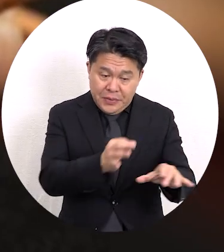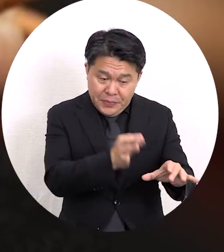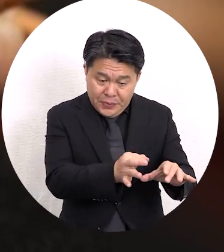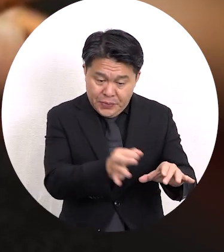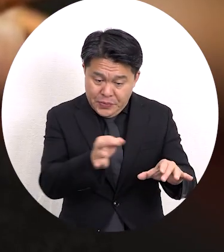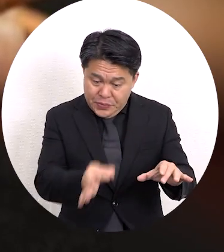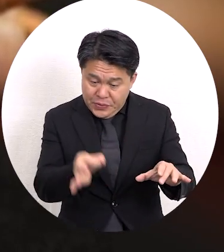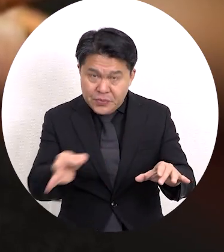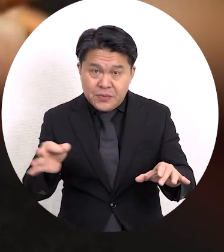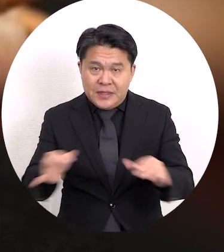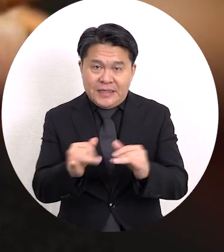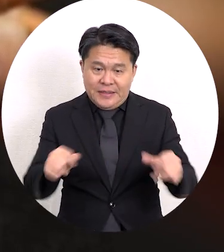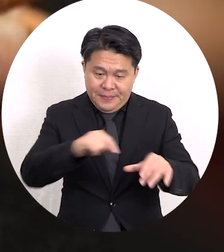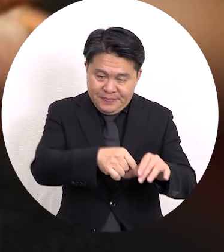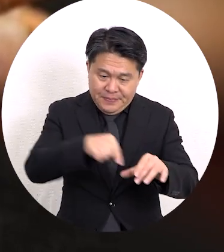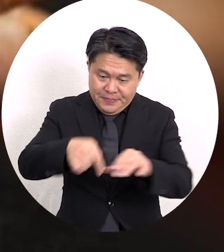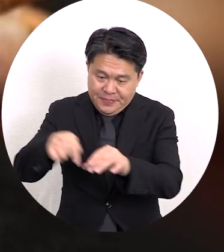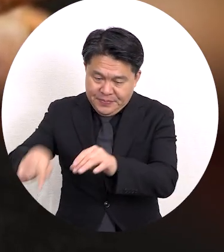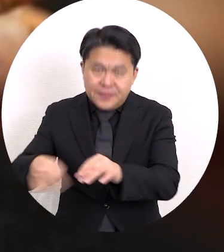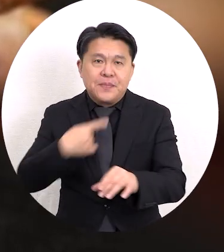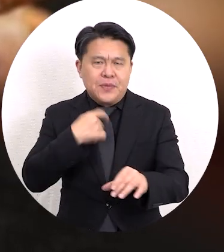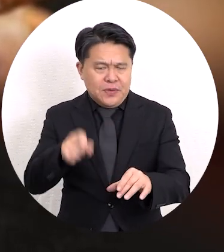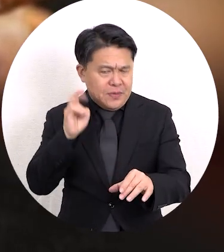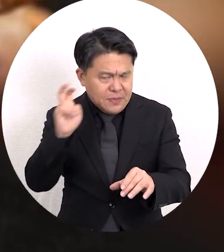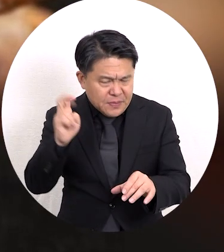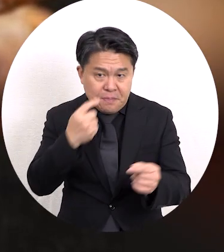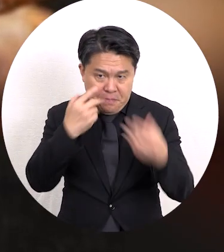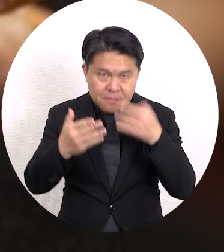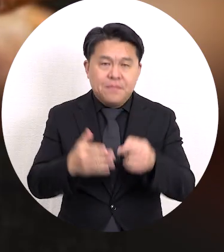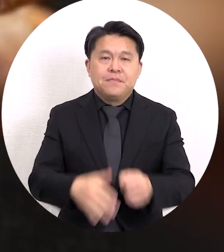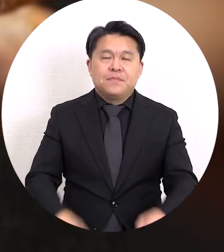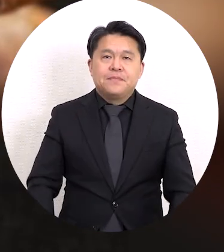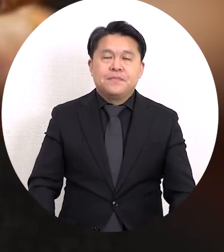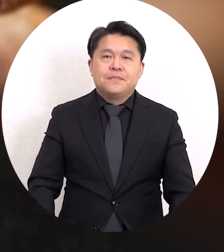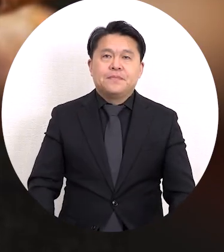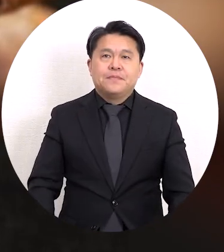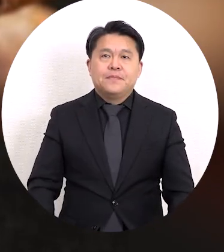you can definitely see marks that indicate that the holes were made by humans.